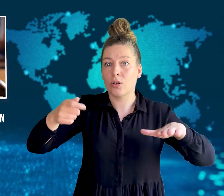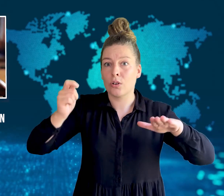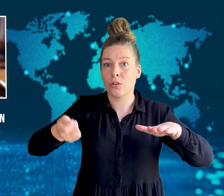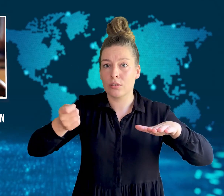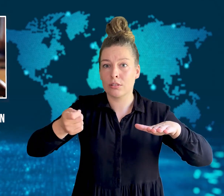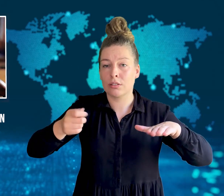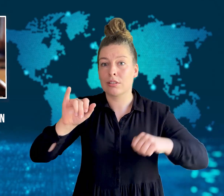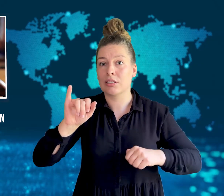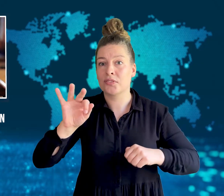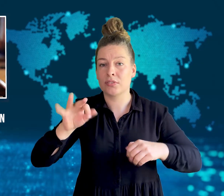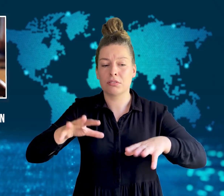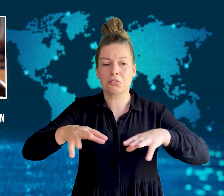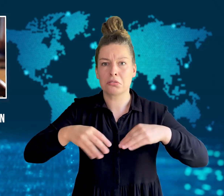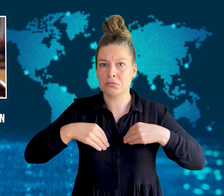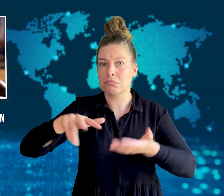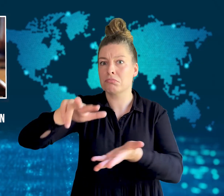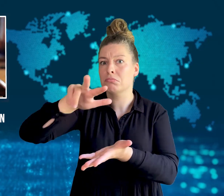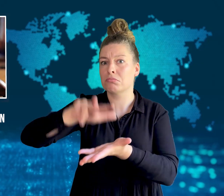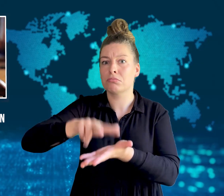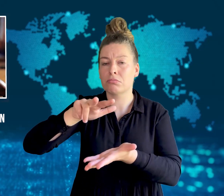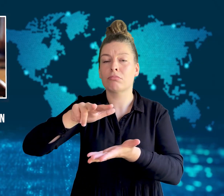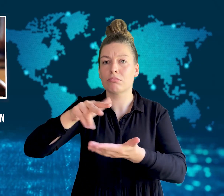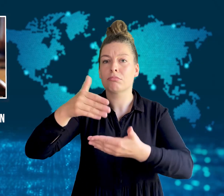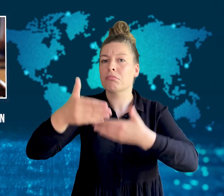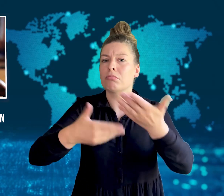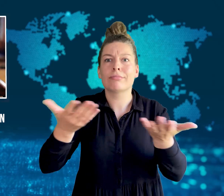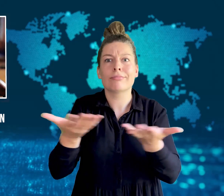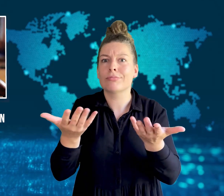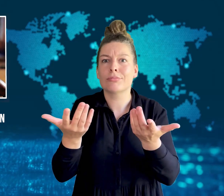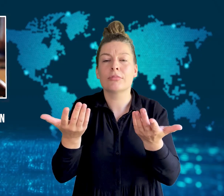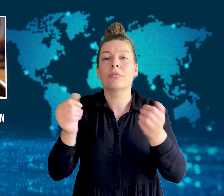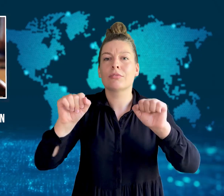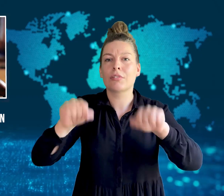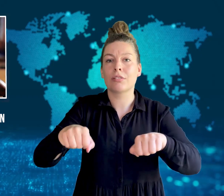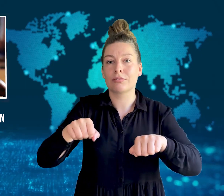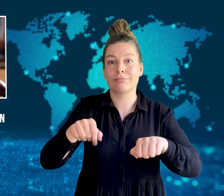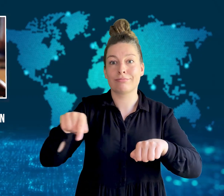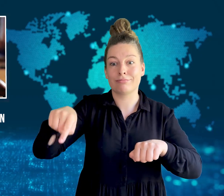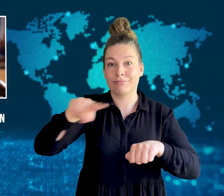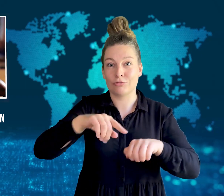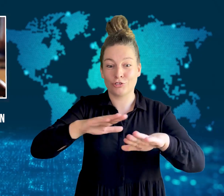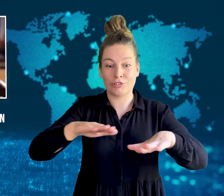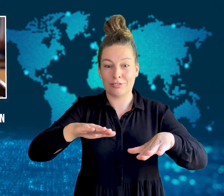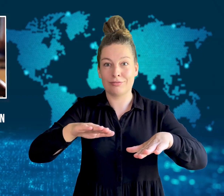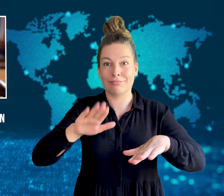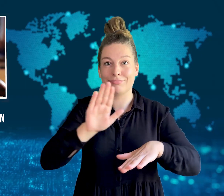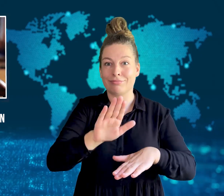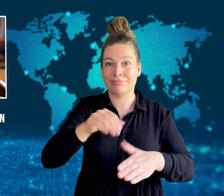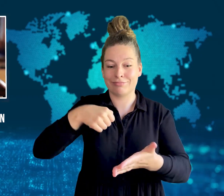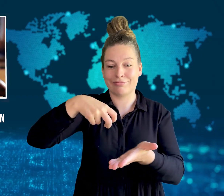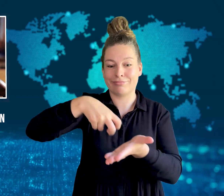would be removed from the baby's certificates.